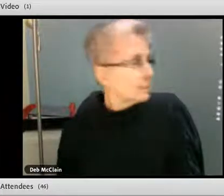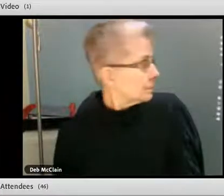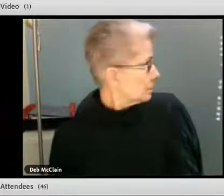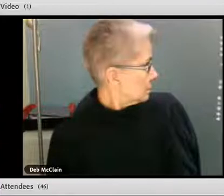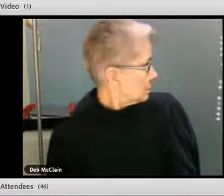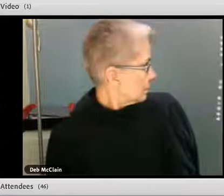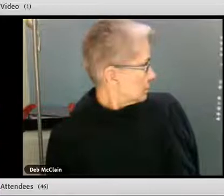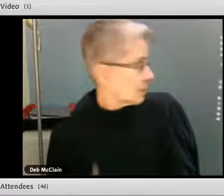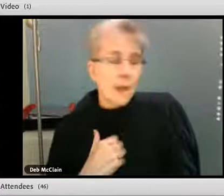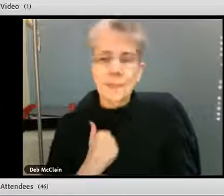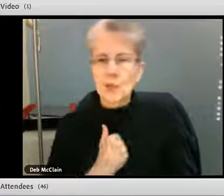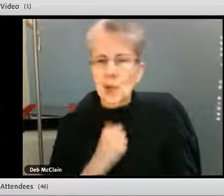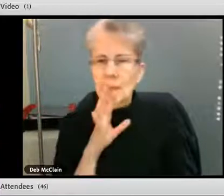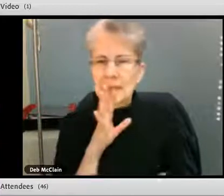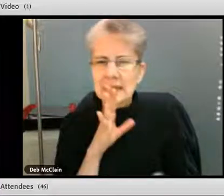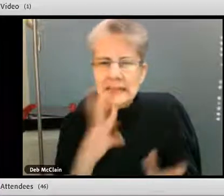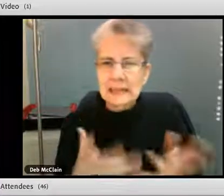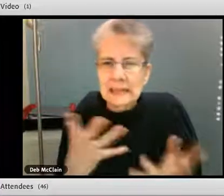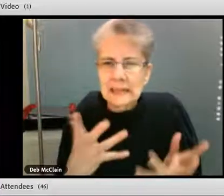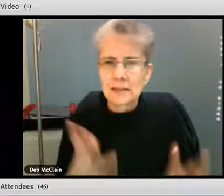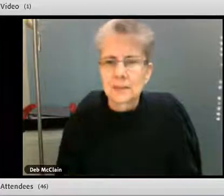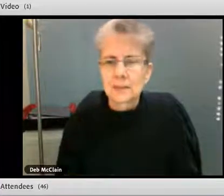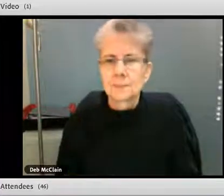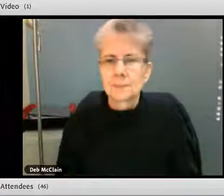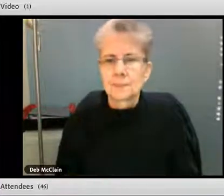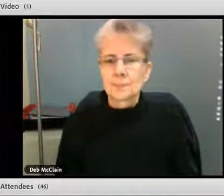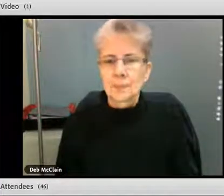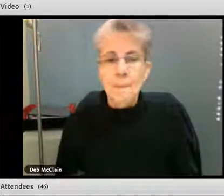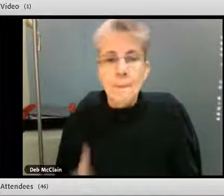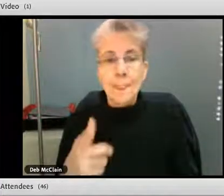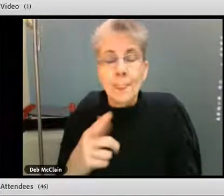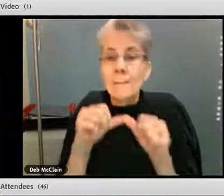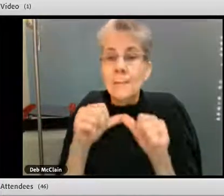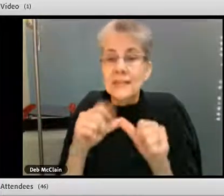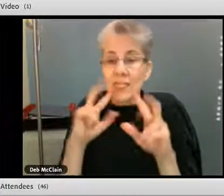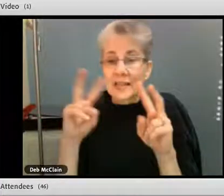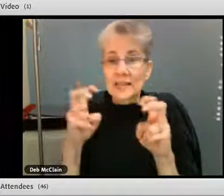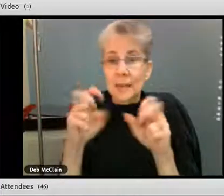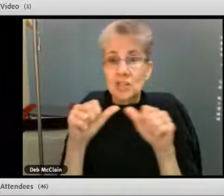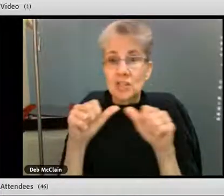Katazina is saying, "What's a subject area photo?" Know it and know what the story does it tell.